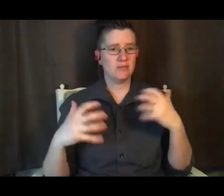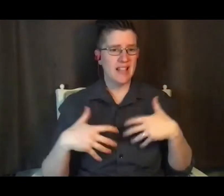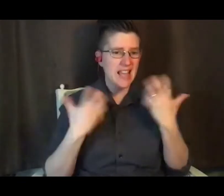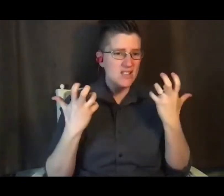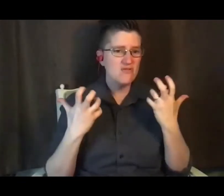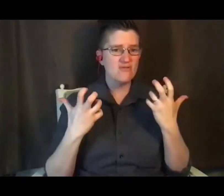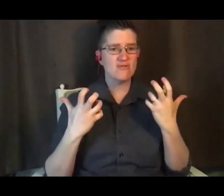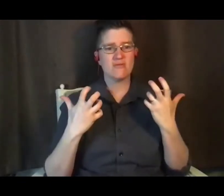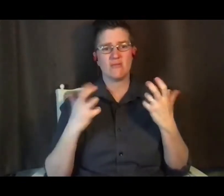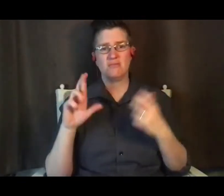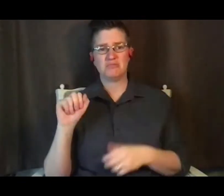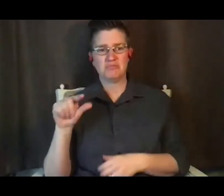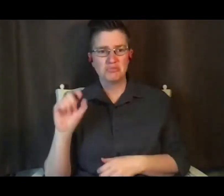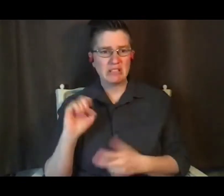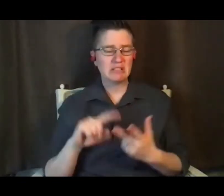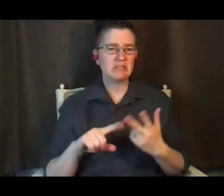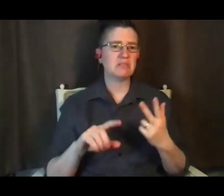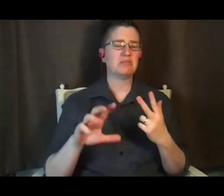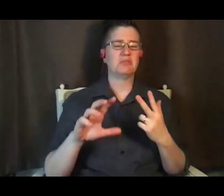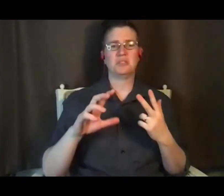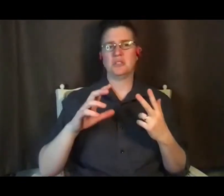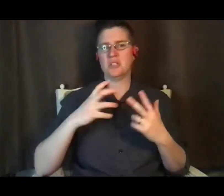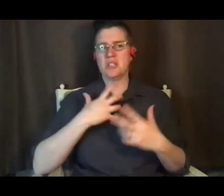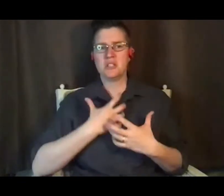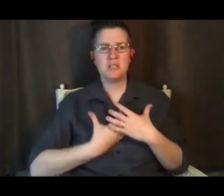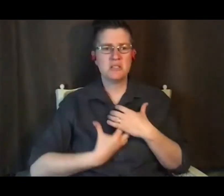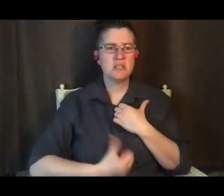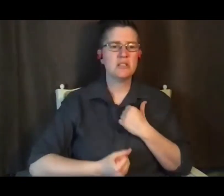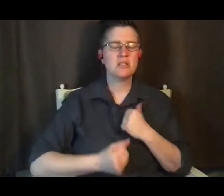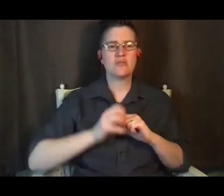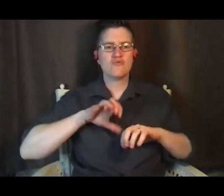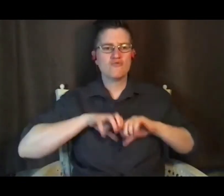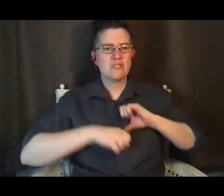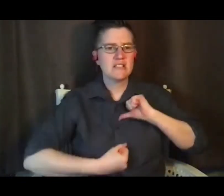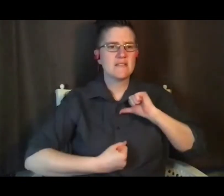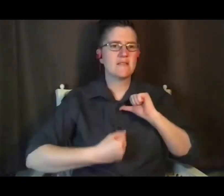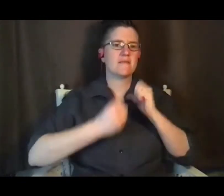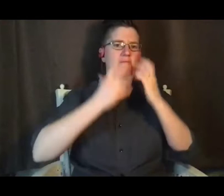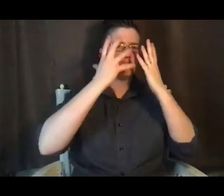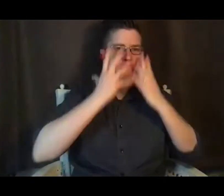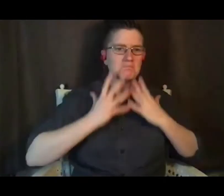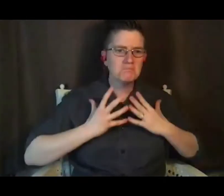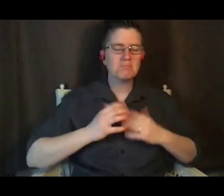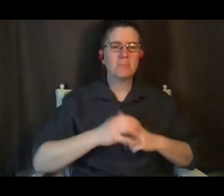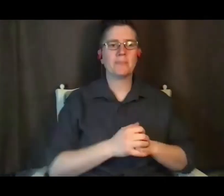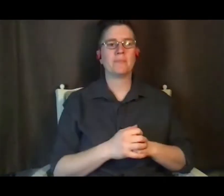have you carried with you your grief your mourning your sorrow have you carried with you